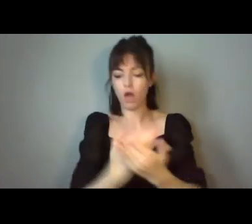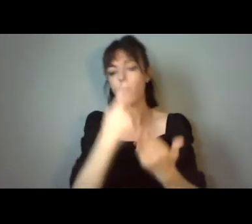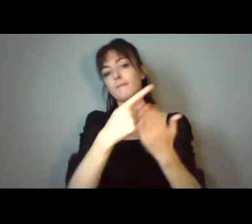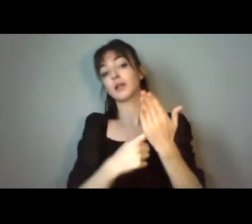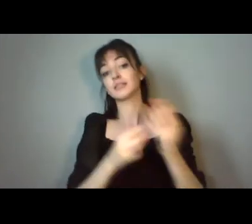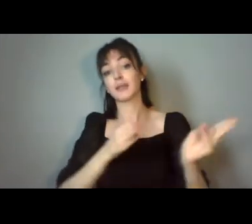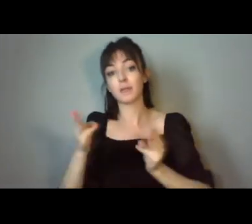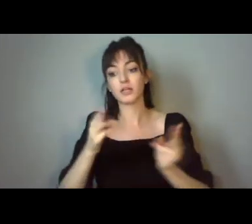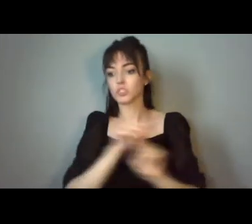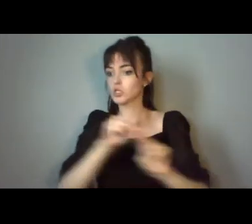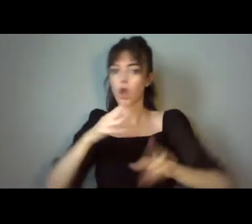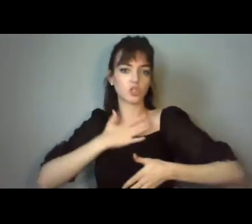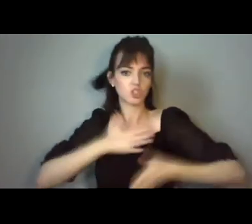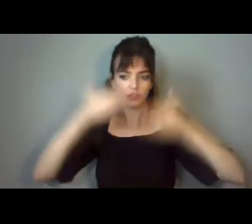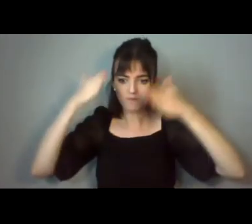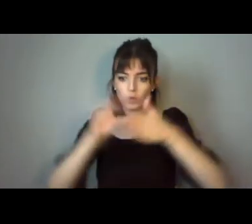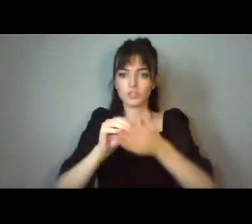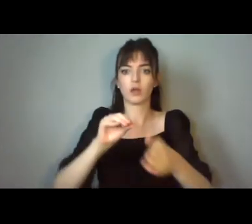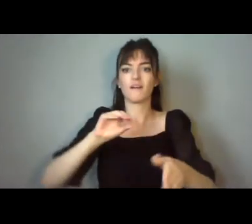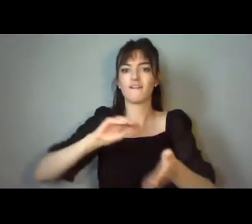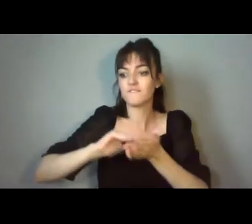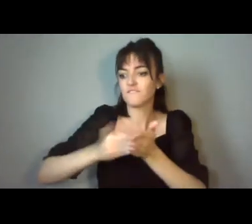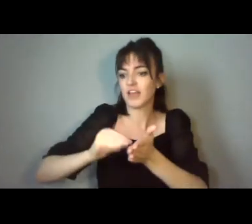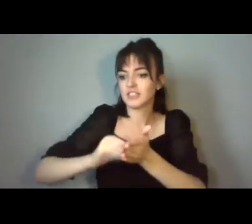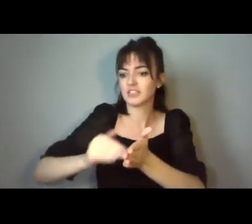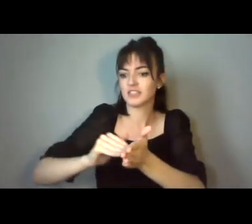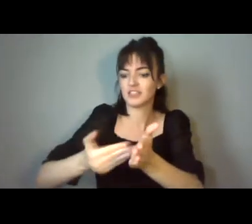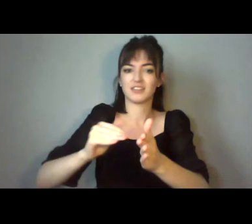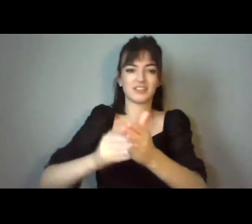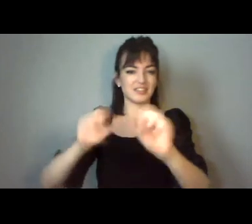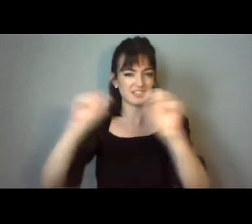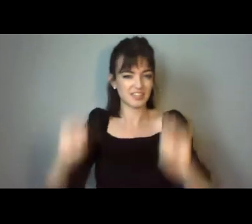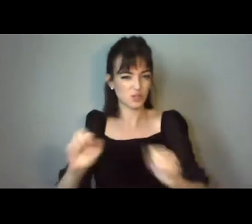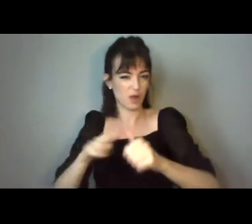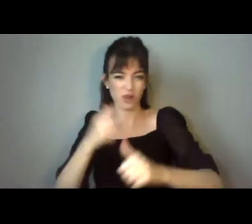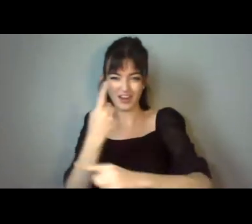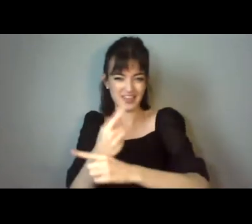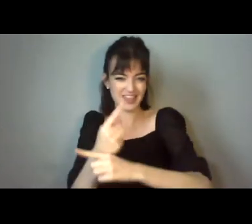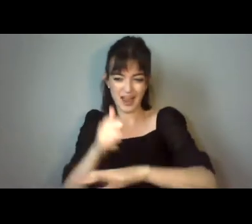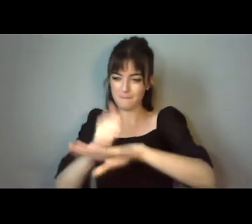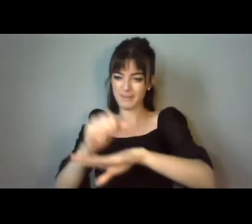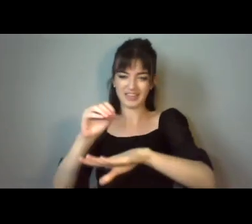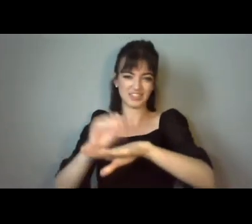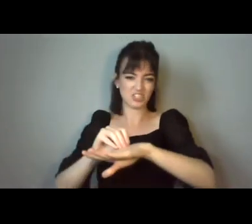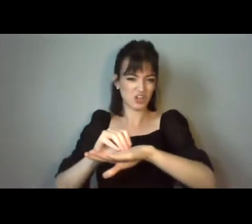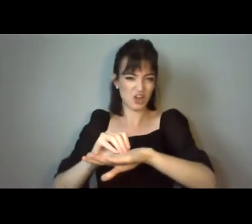focus on fixing or reforming existing systems that are built on ablist notions of disability.